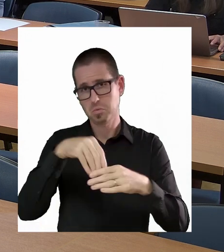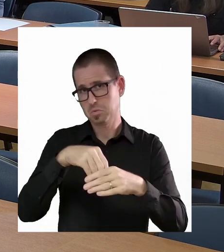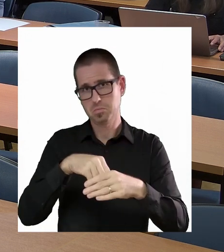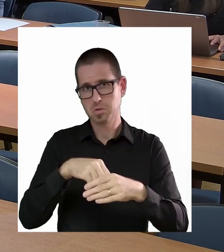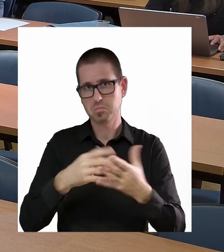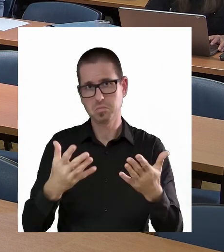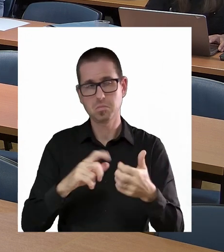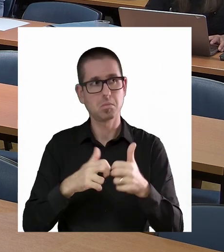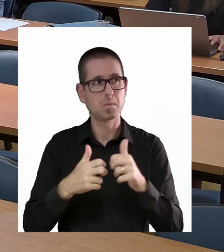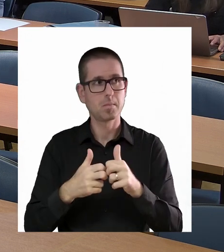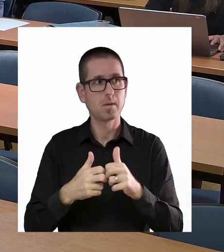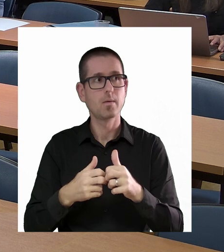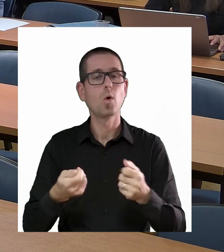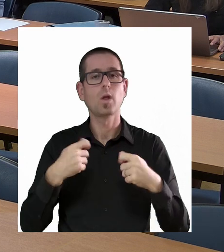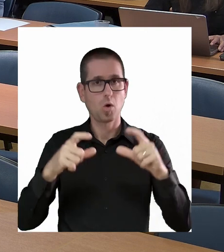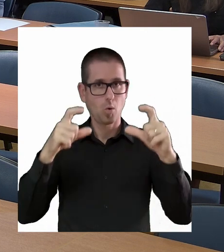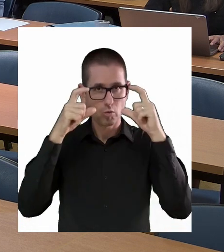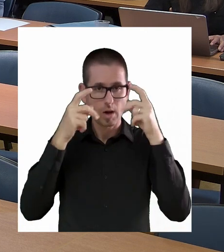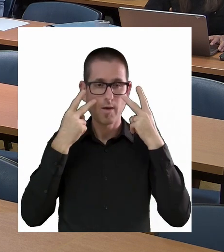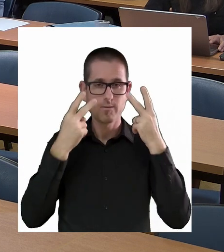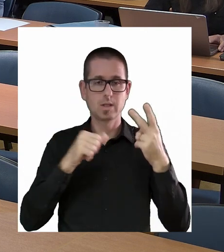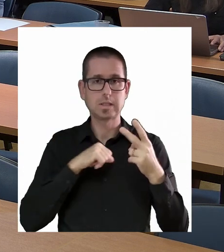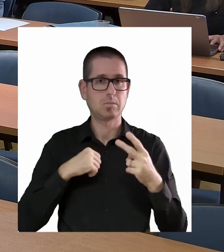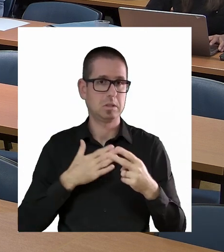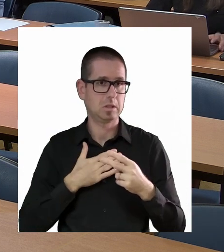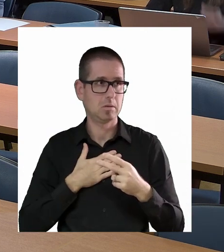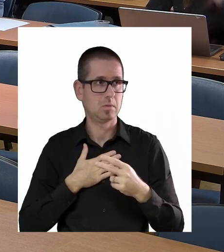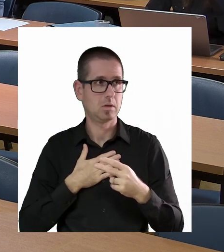put the glasses you see yourself in a virtual